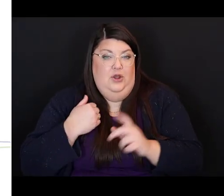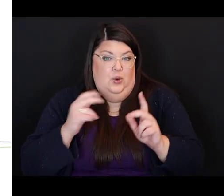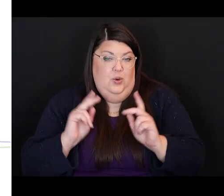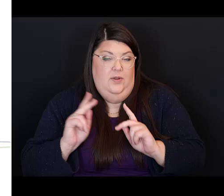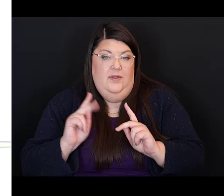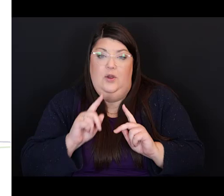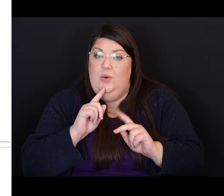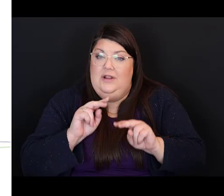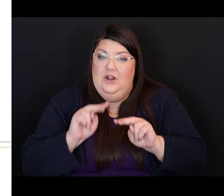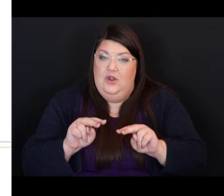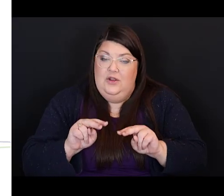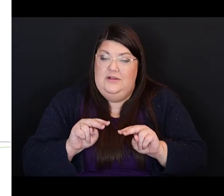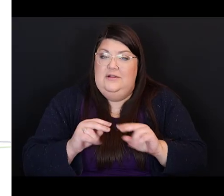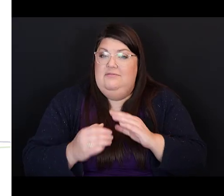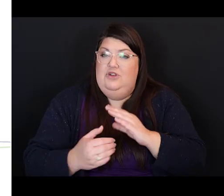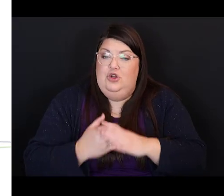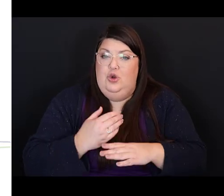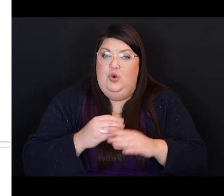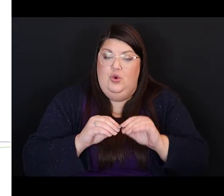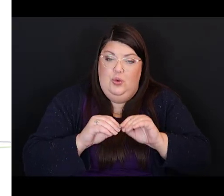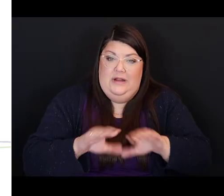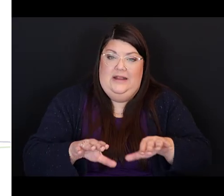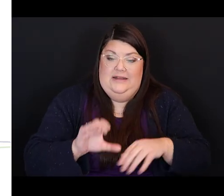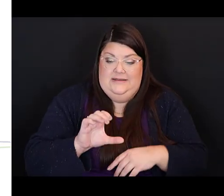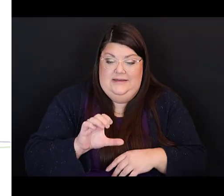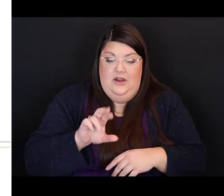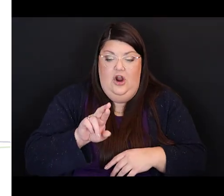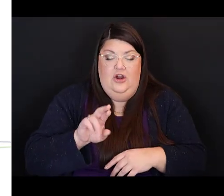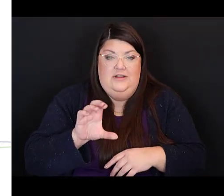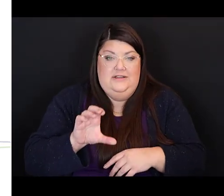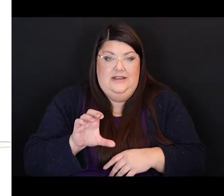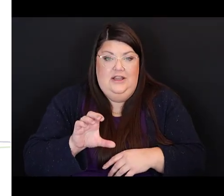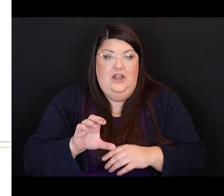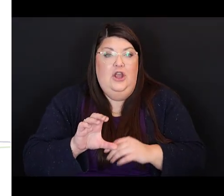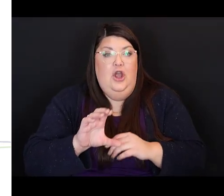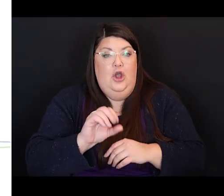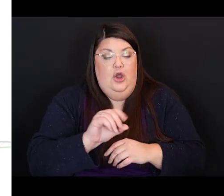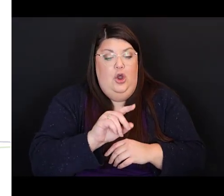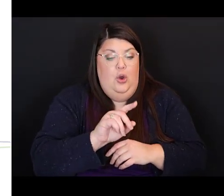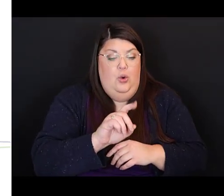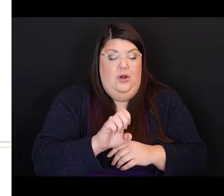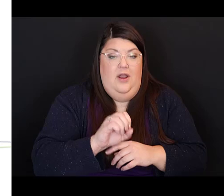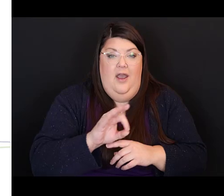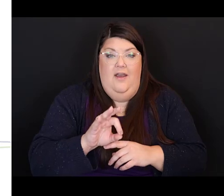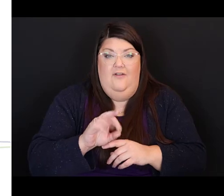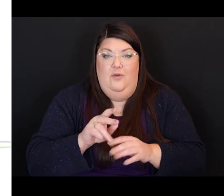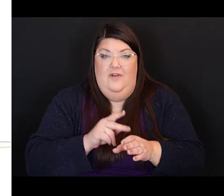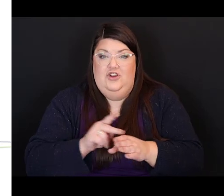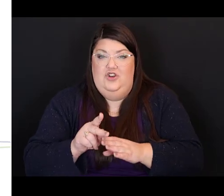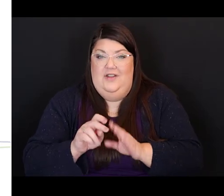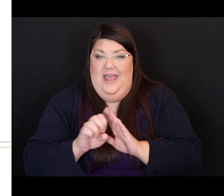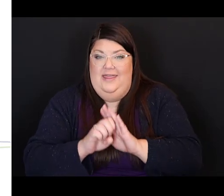that really looks at the new, the newly released CRC code of professional ethics